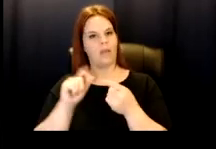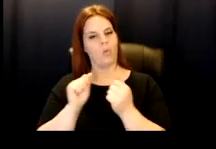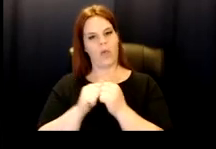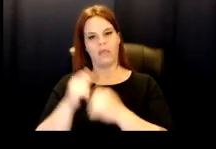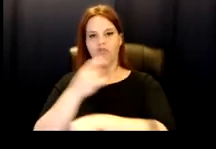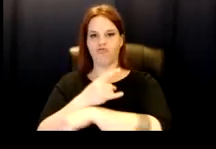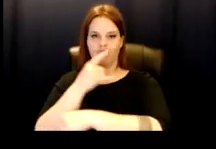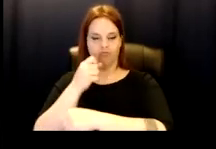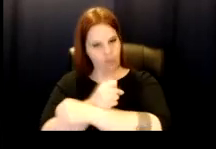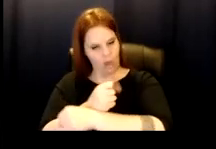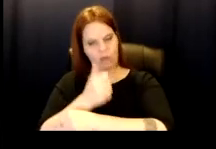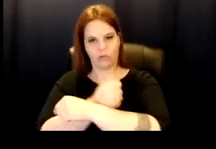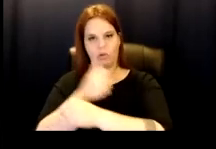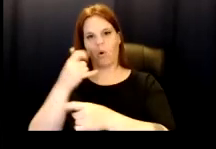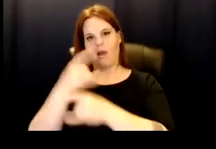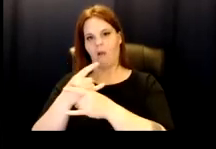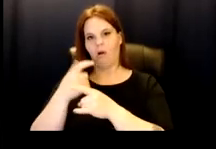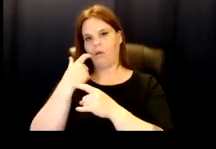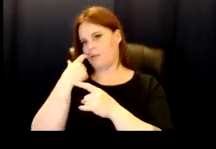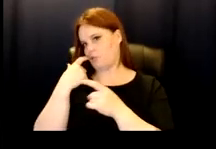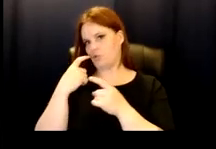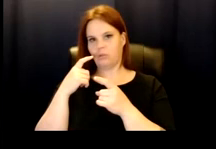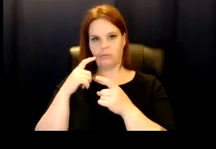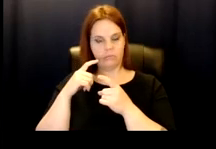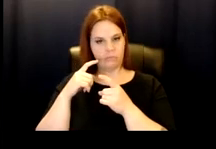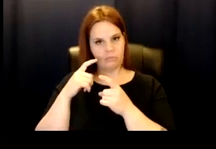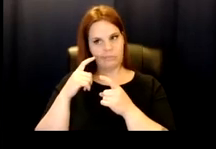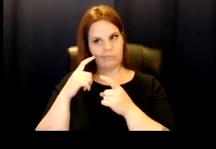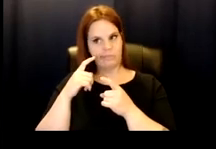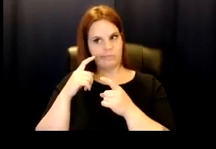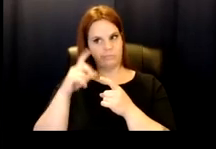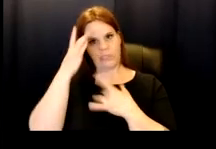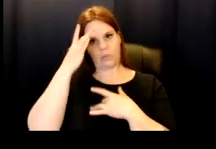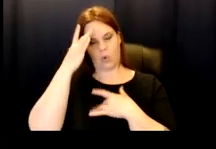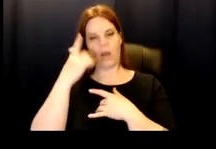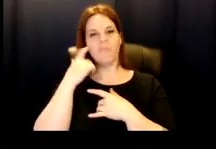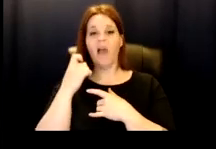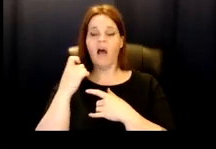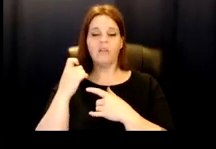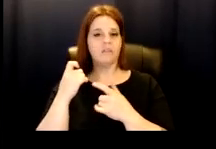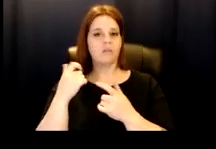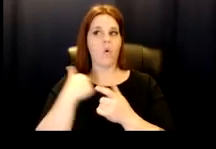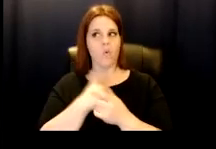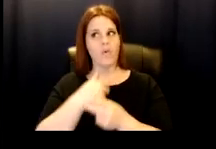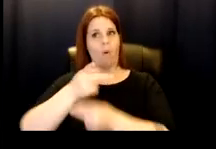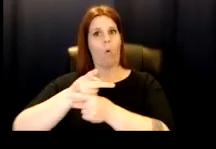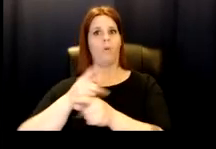of the behavioral attribution for the condition that we hold people responsible for their